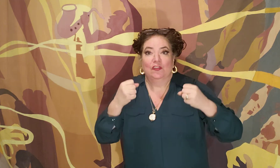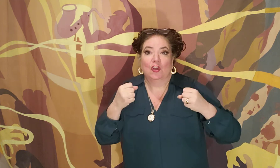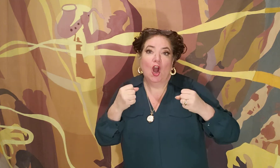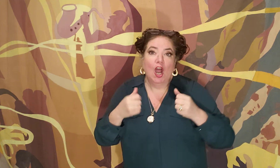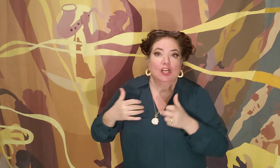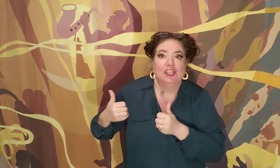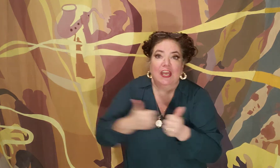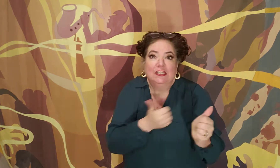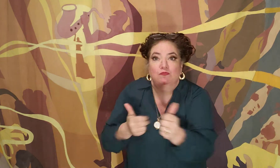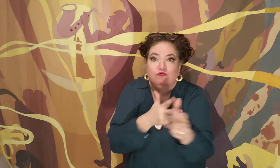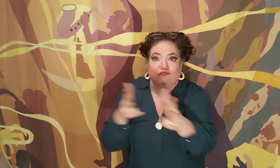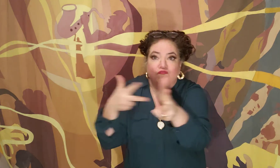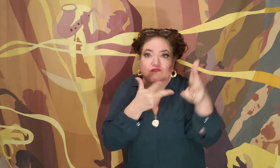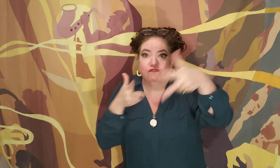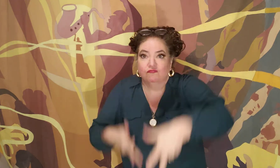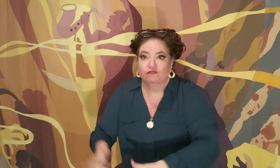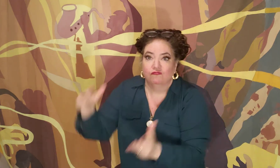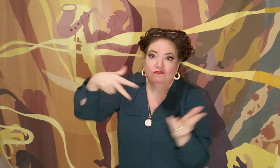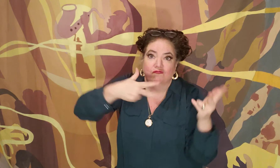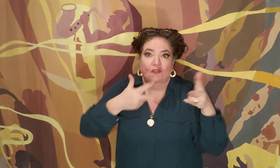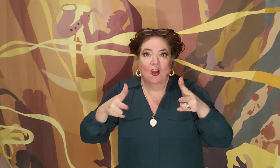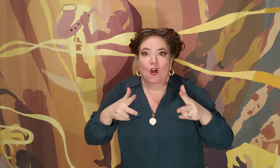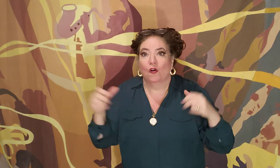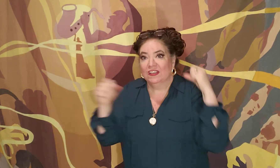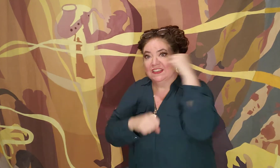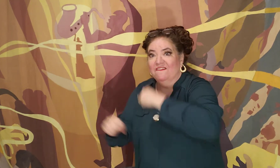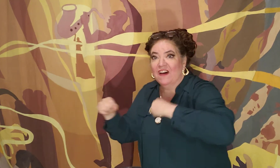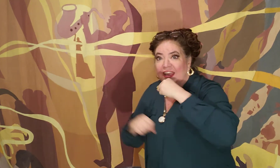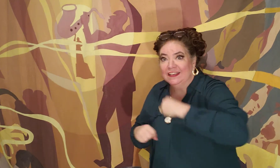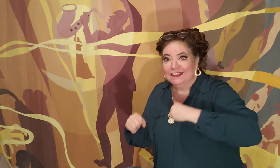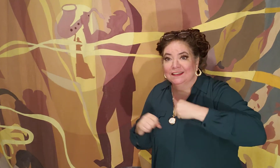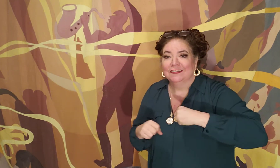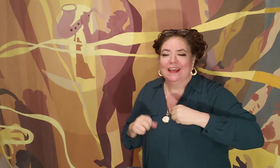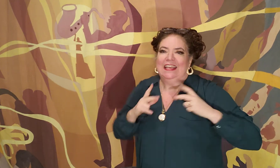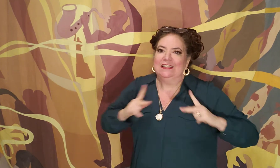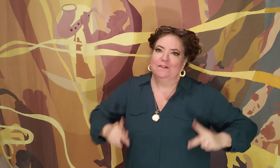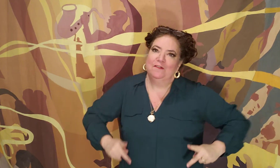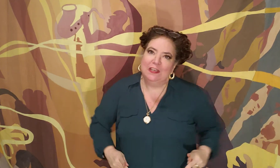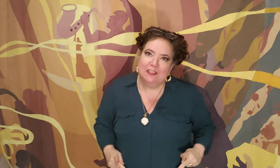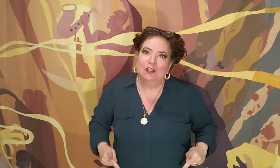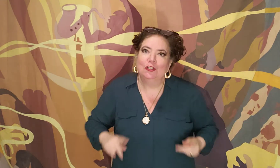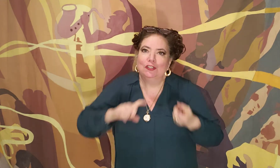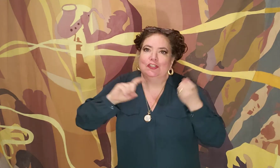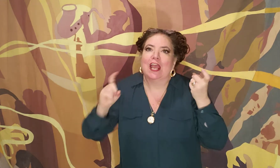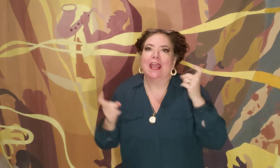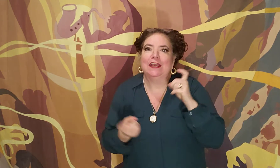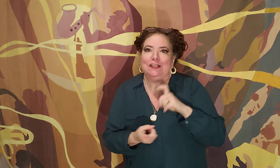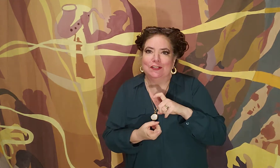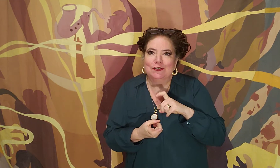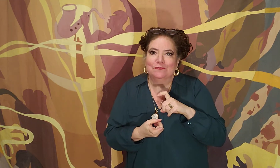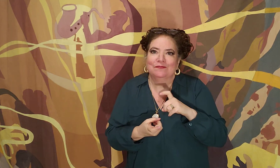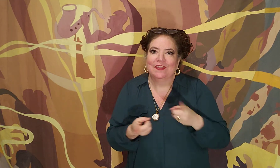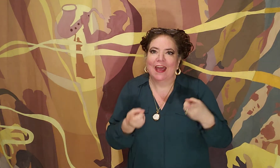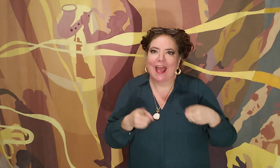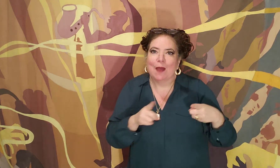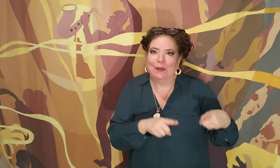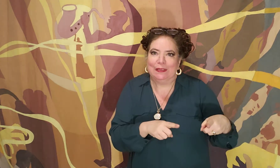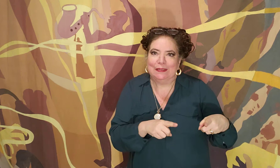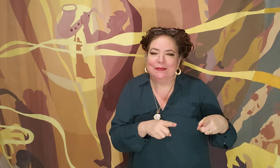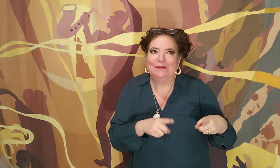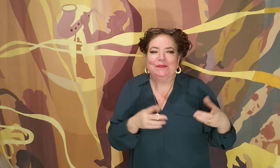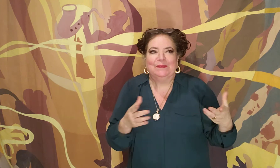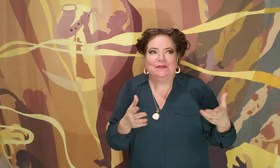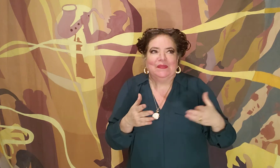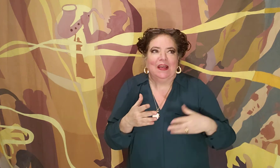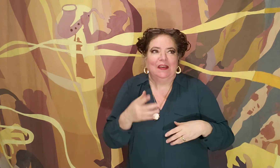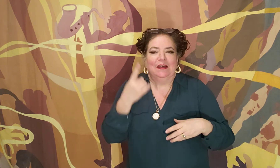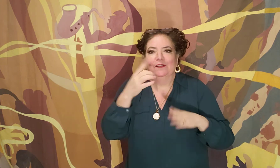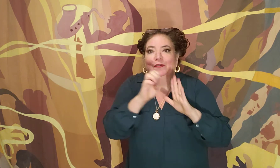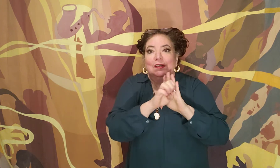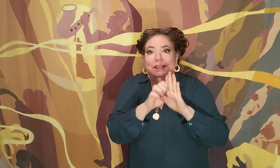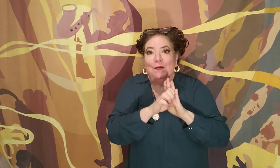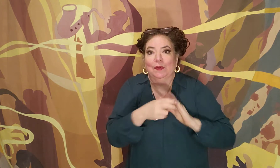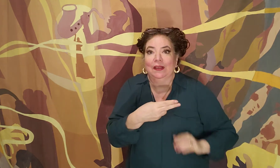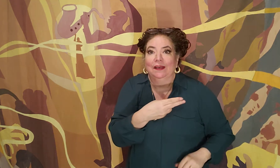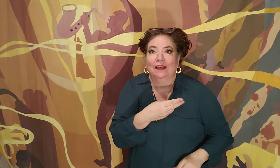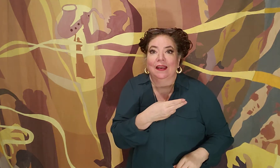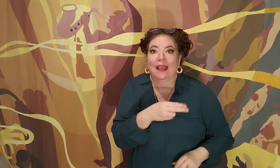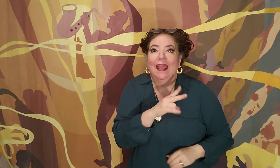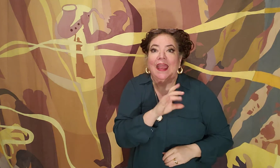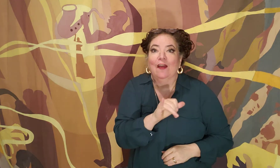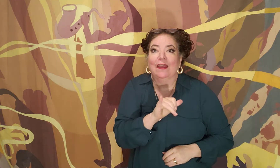the car chase, or it's the fight. It's a physical change that happens. Like, for example, in "Harry